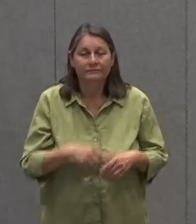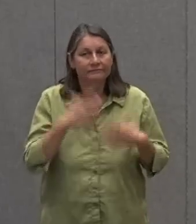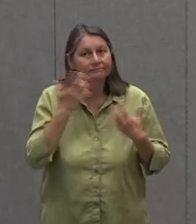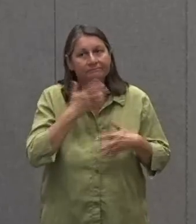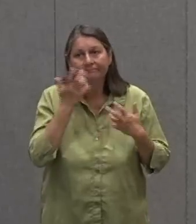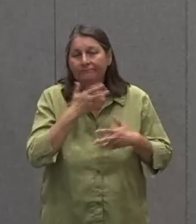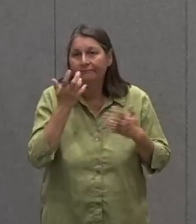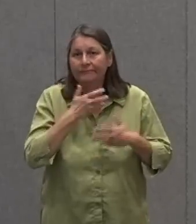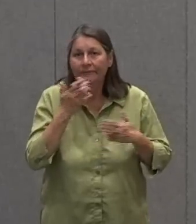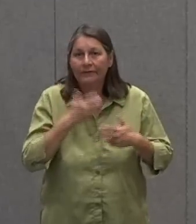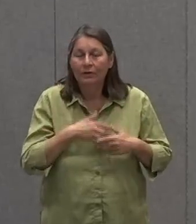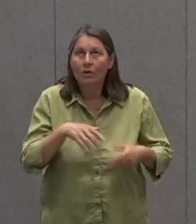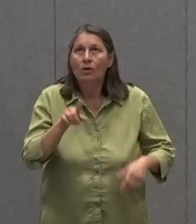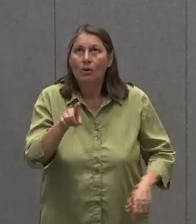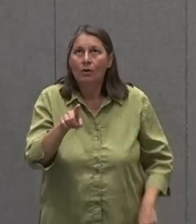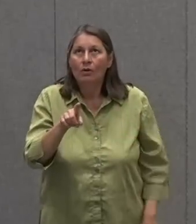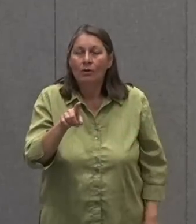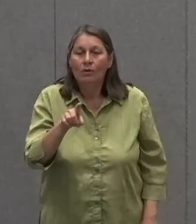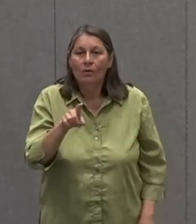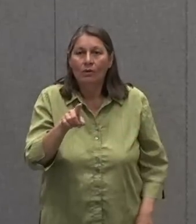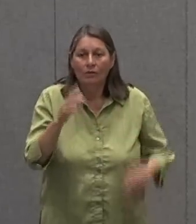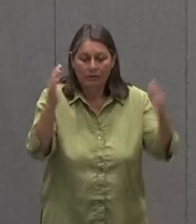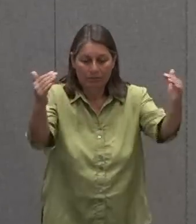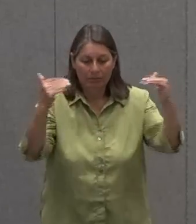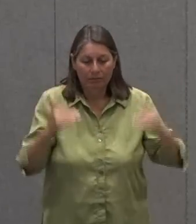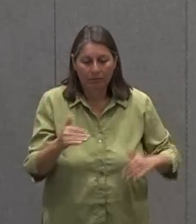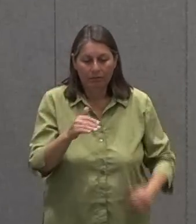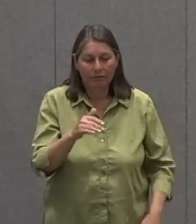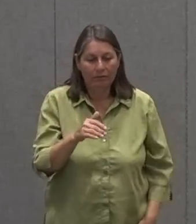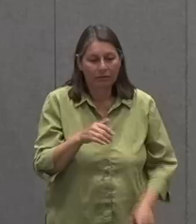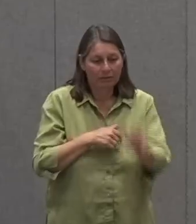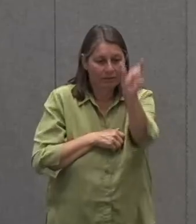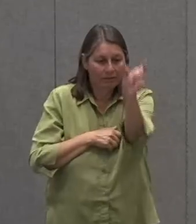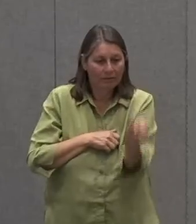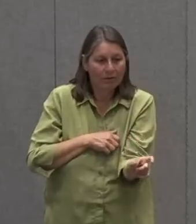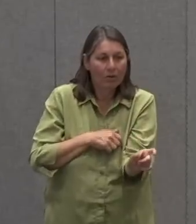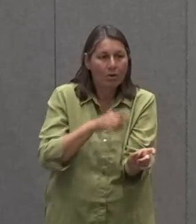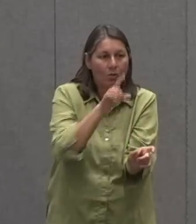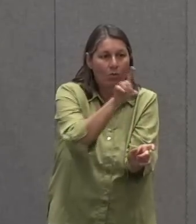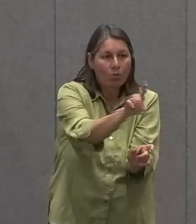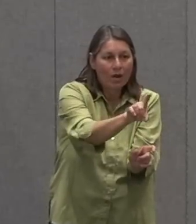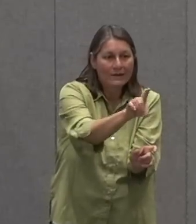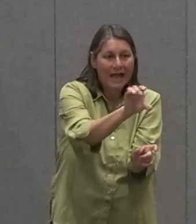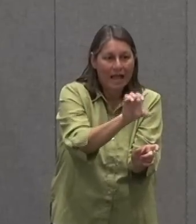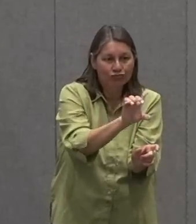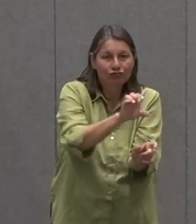One hundredth less. Oh, can I do it, guys? I think I can do it.